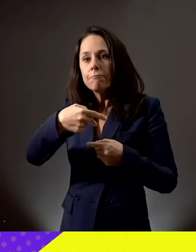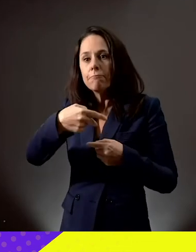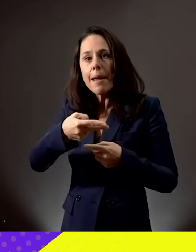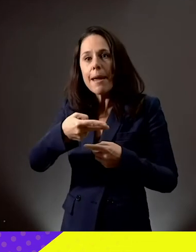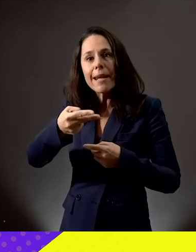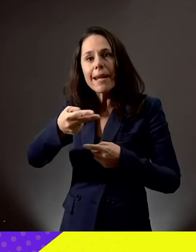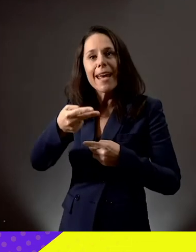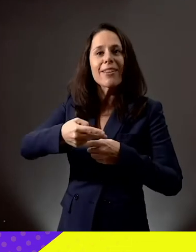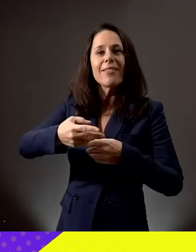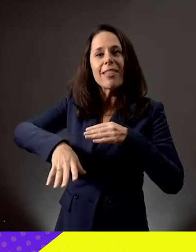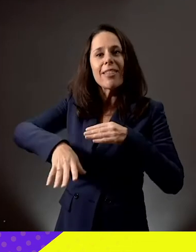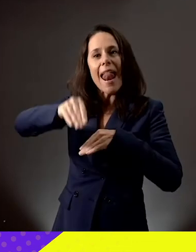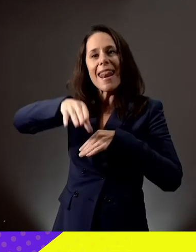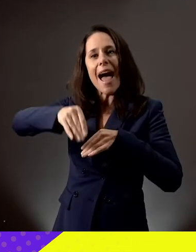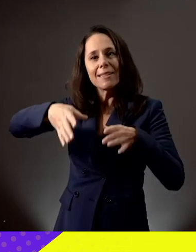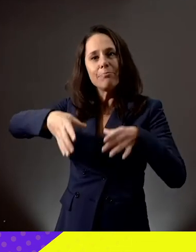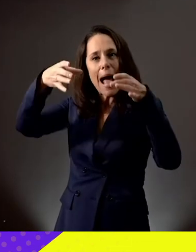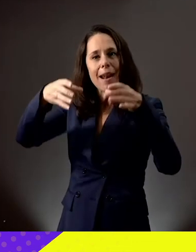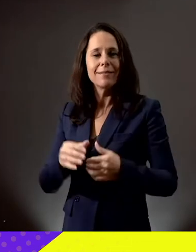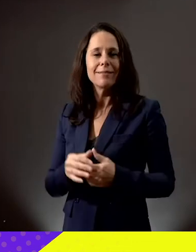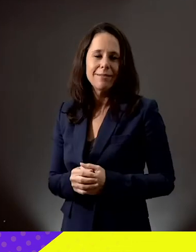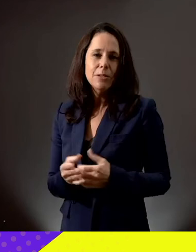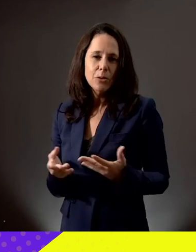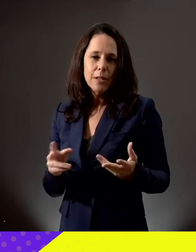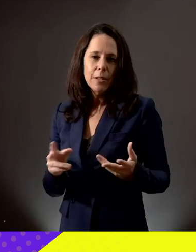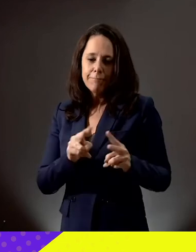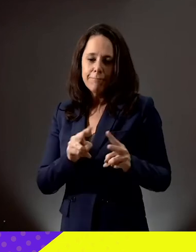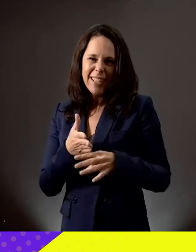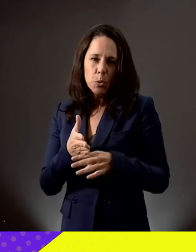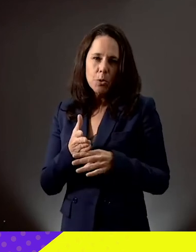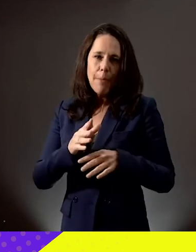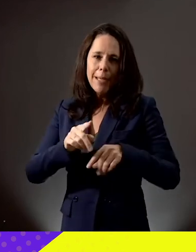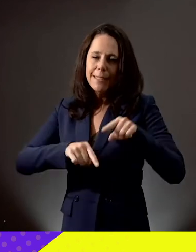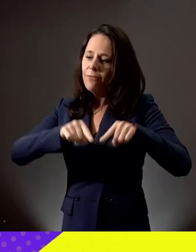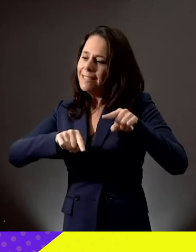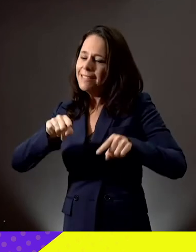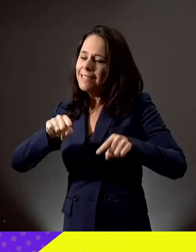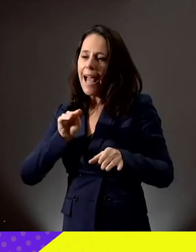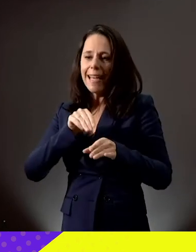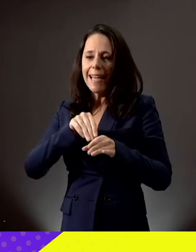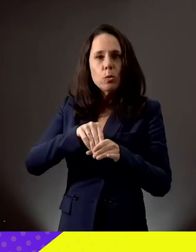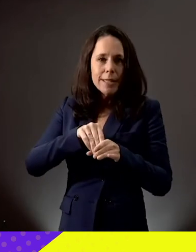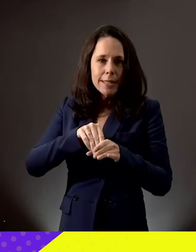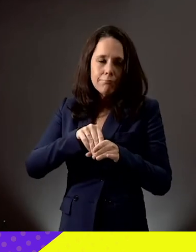This way, diversity and inclusion really come together on the labour market.